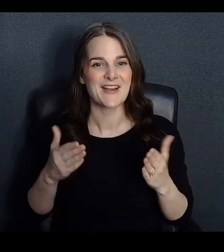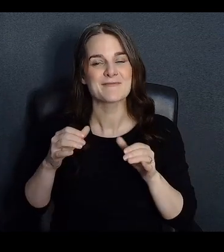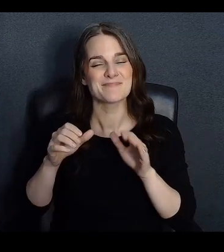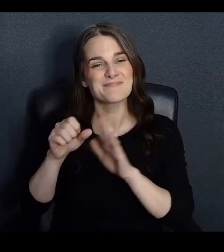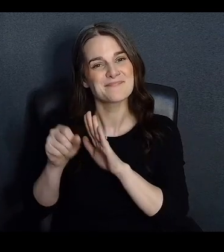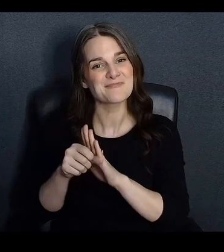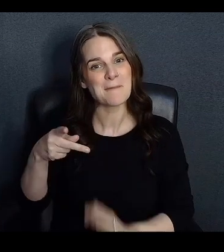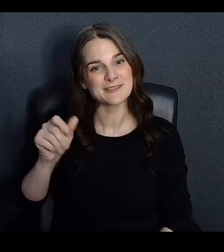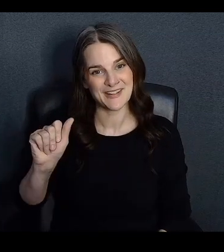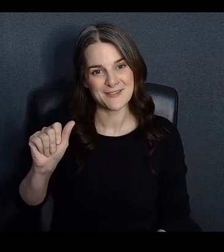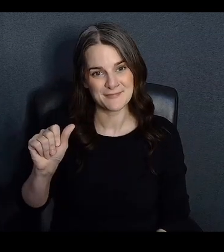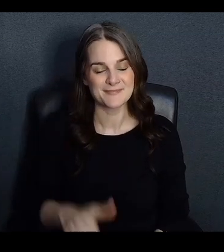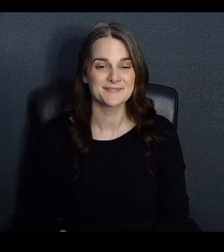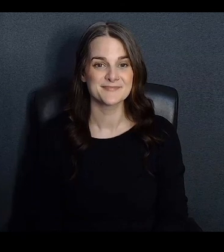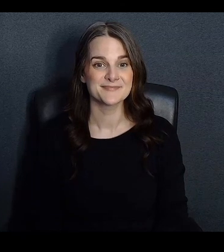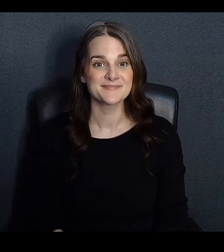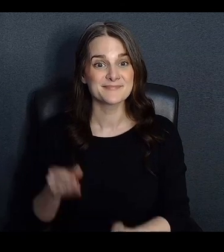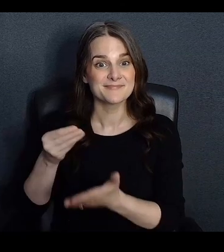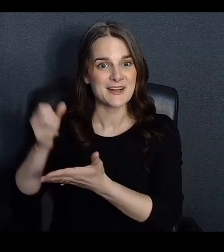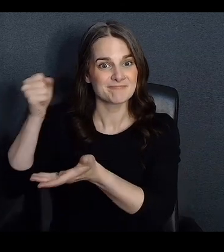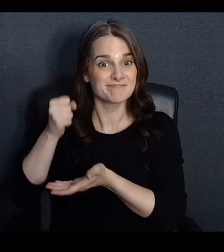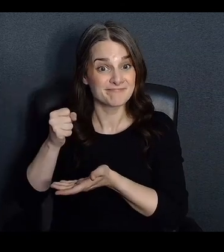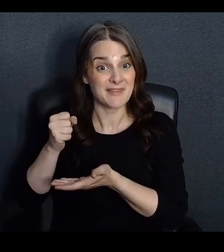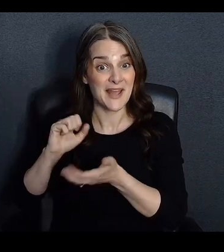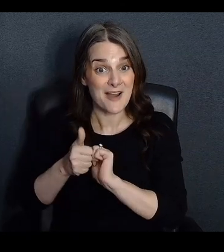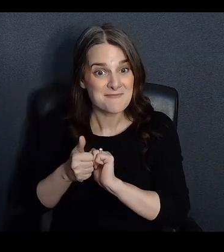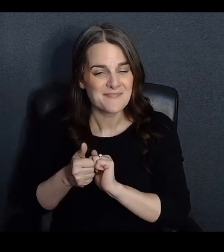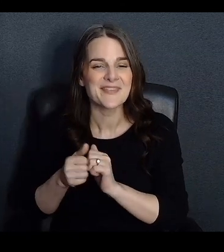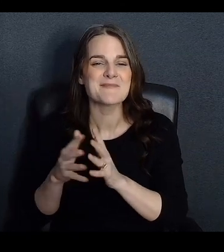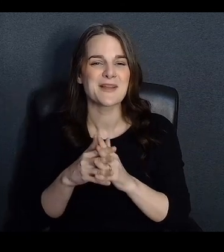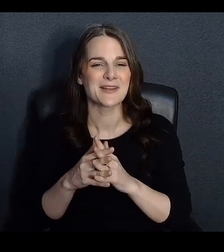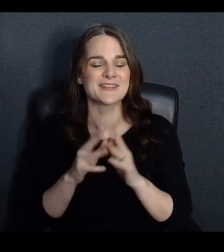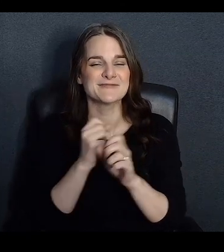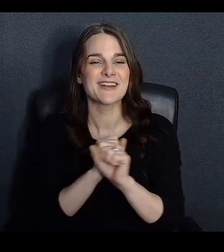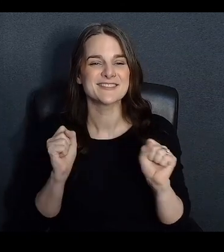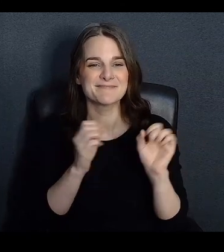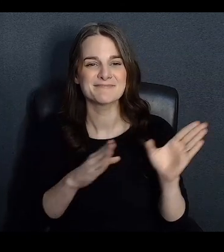This is made possible by funding from the American Rescue Plan Act.